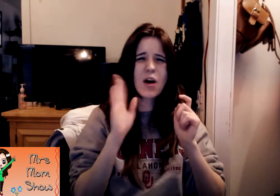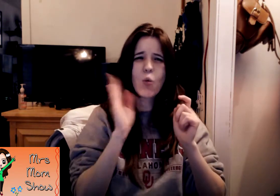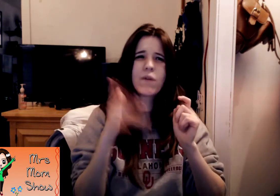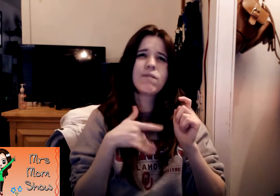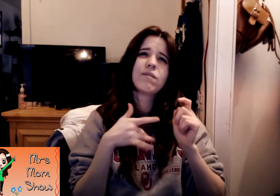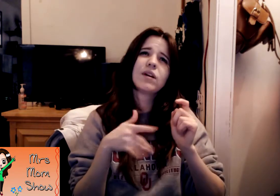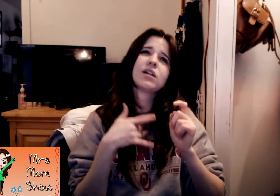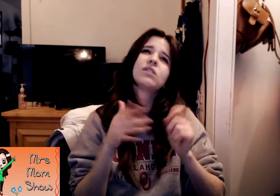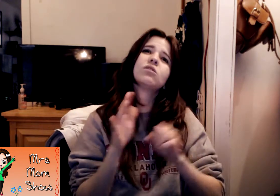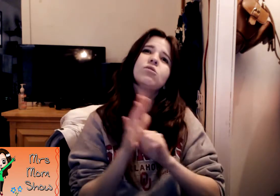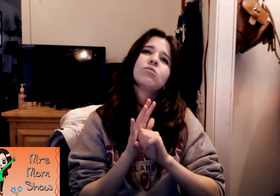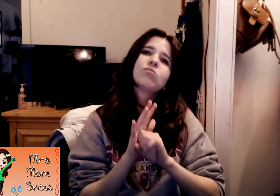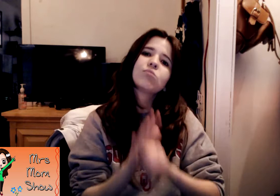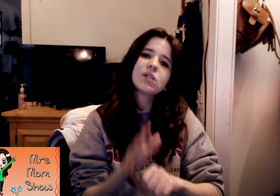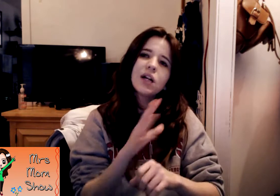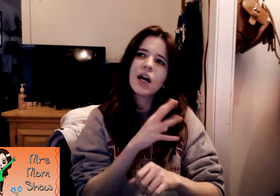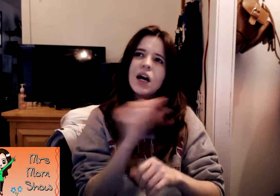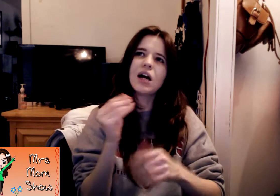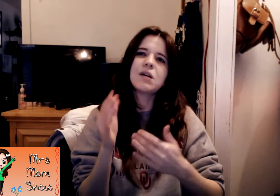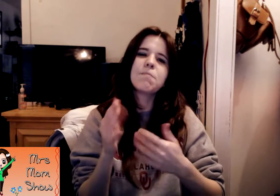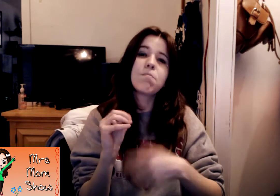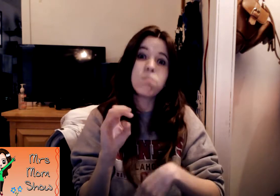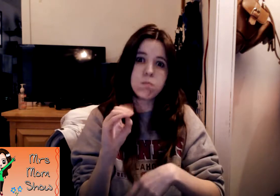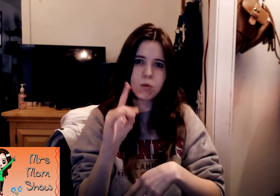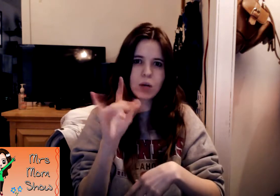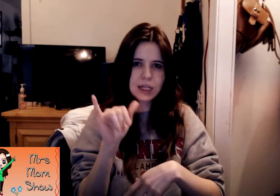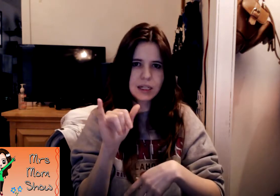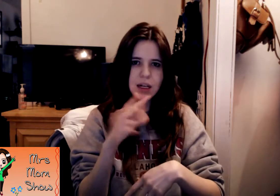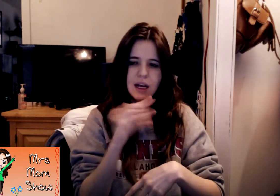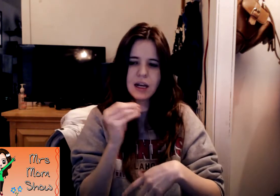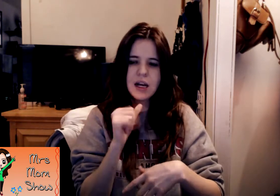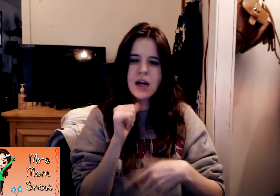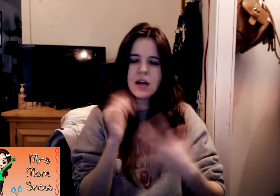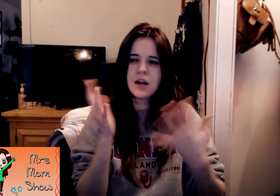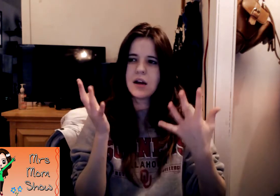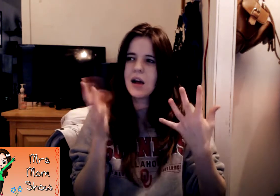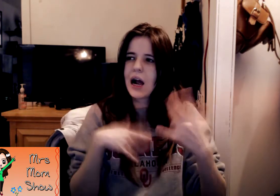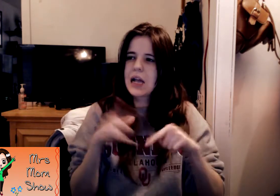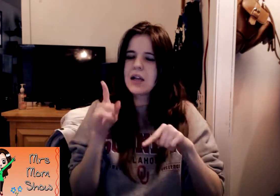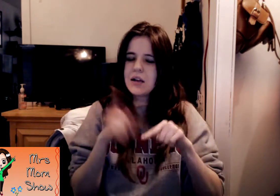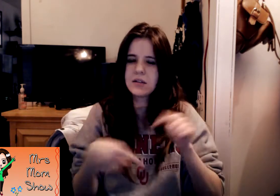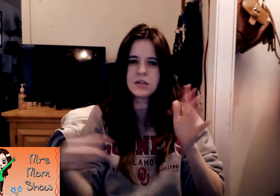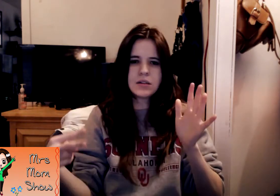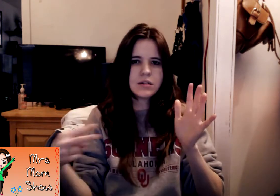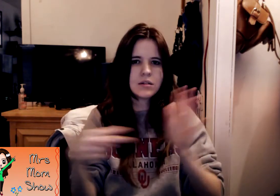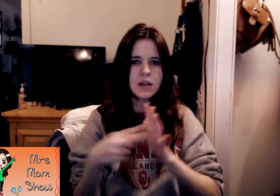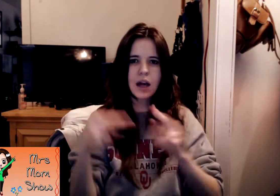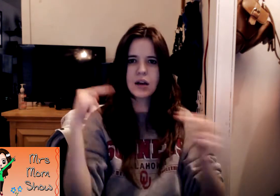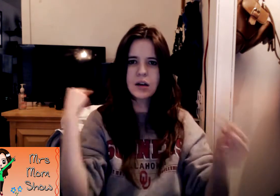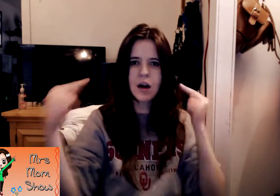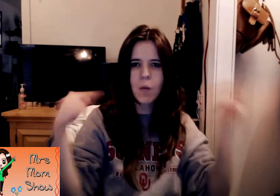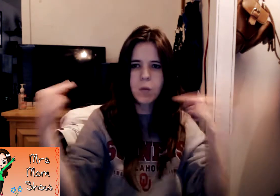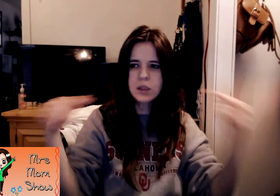I feel stressed out or moody even. And I can't stand the noise.